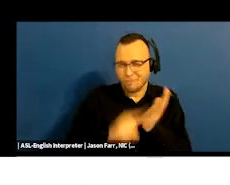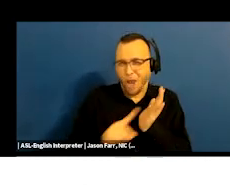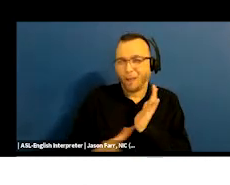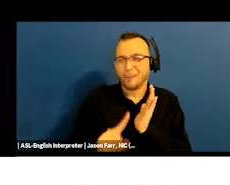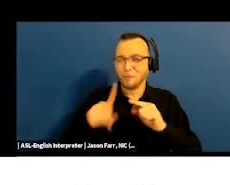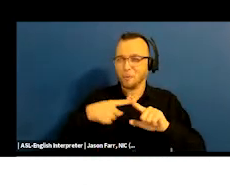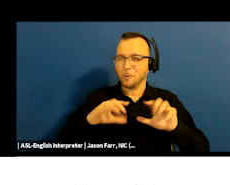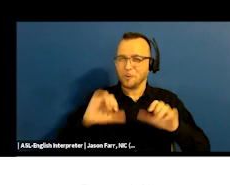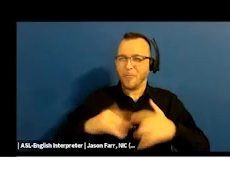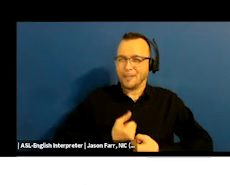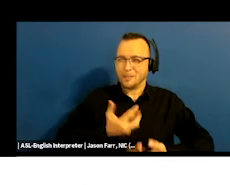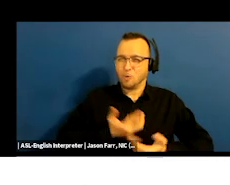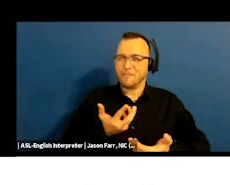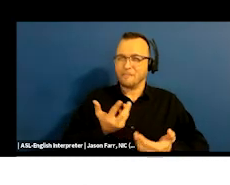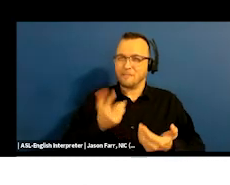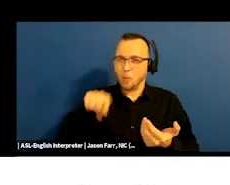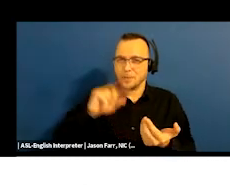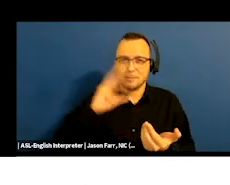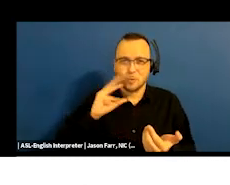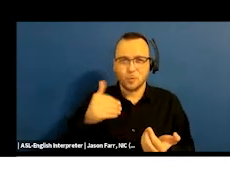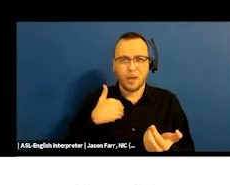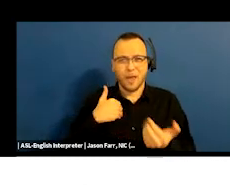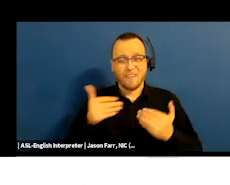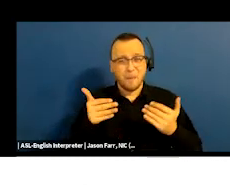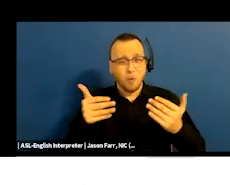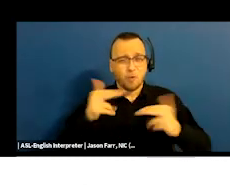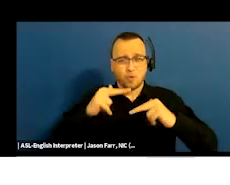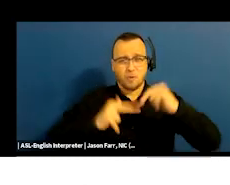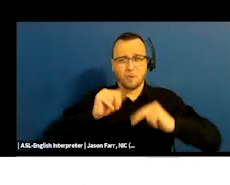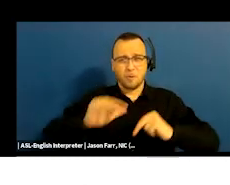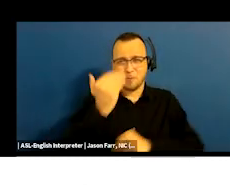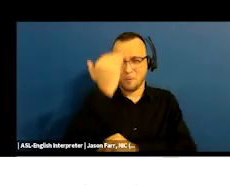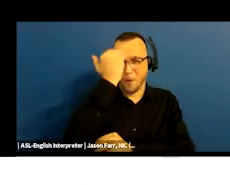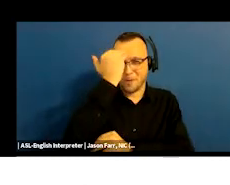So awareness, first and foremost, of what your experiences are, your thoughts,